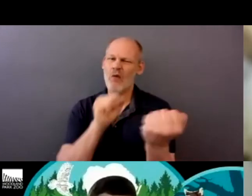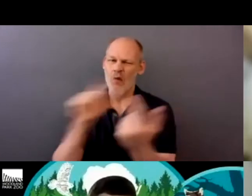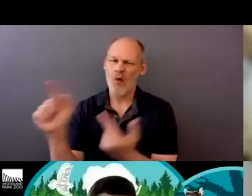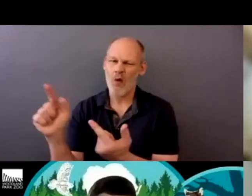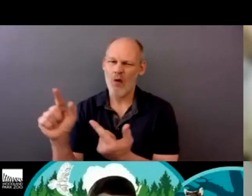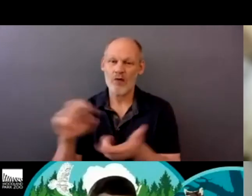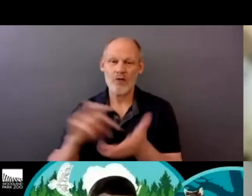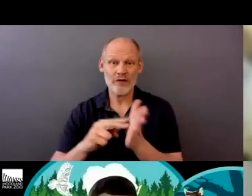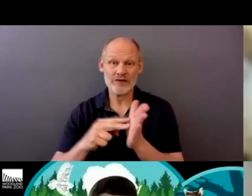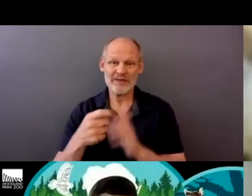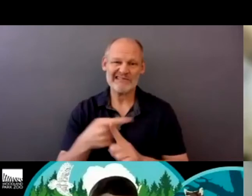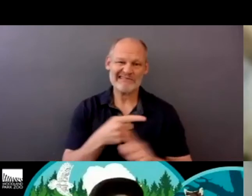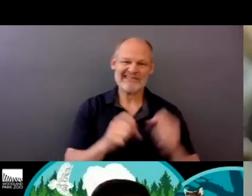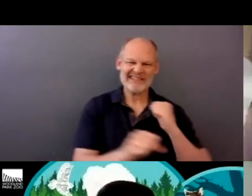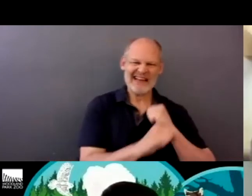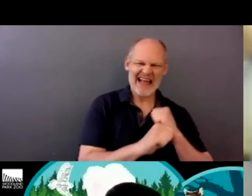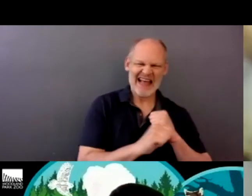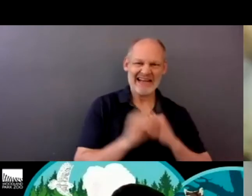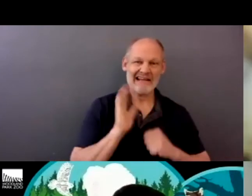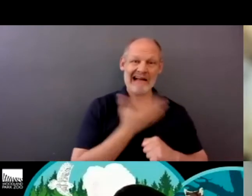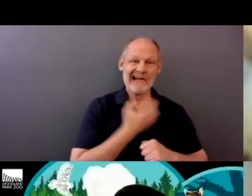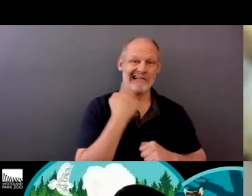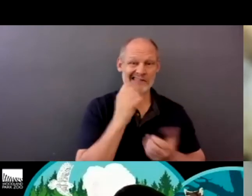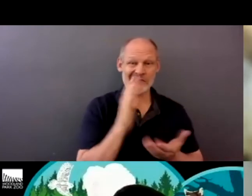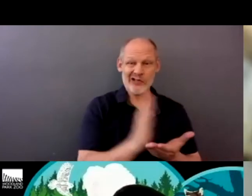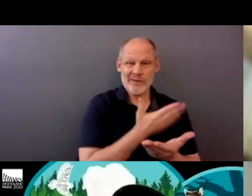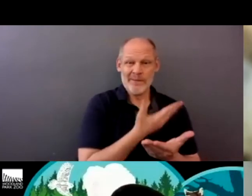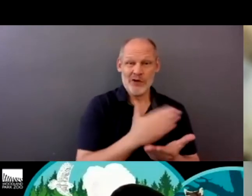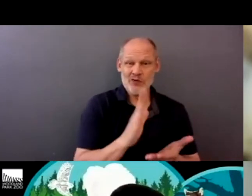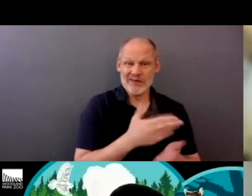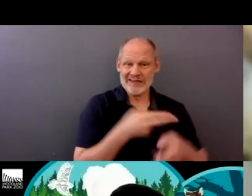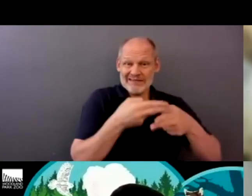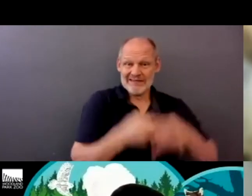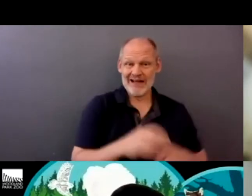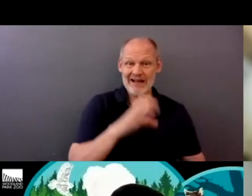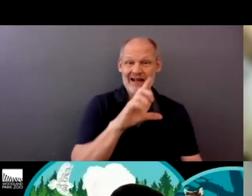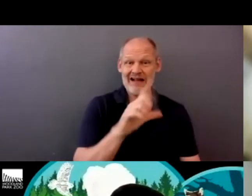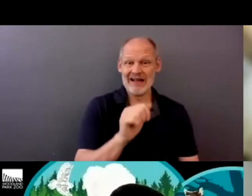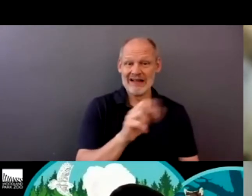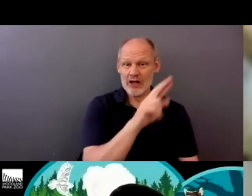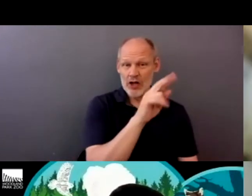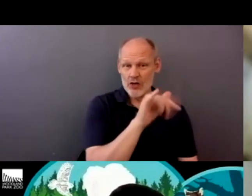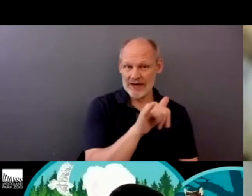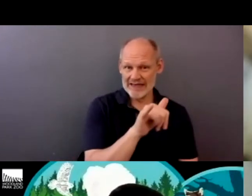Michaels and the track is called Clarity. Information about that in the chat, as well.